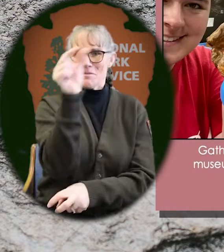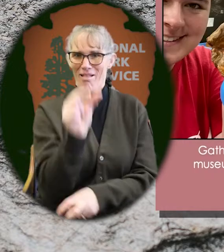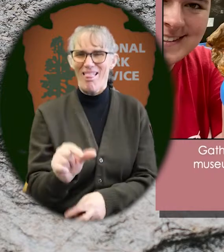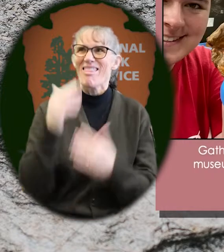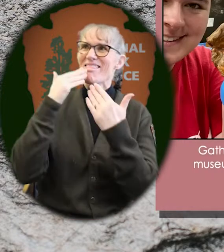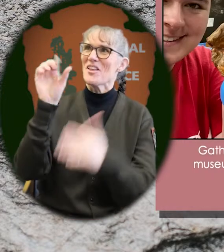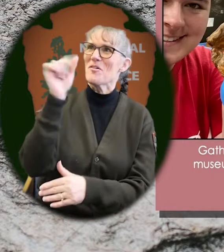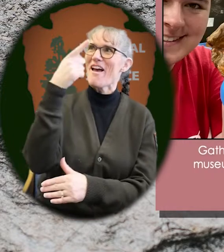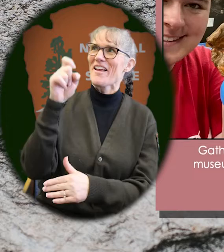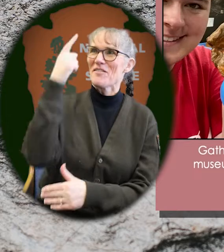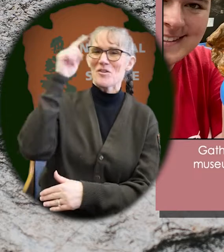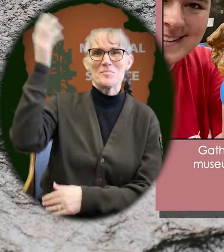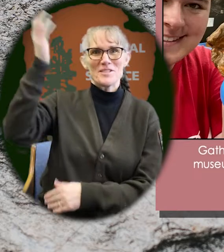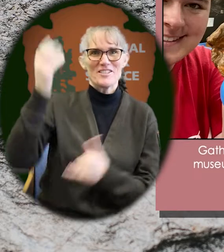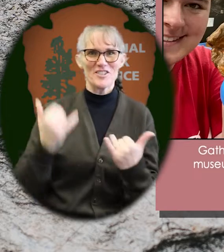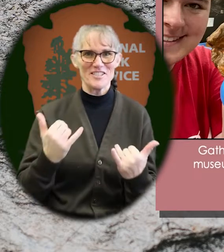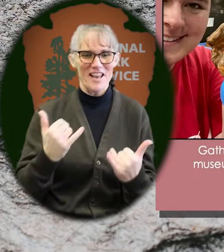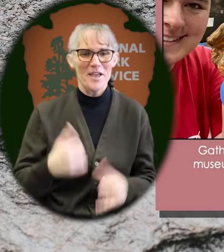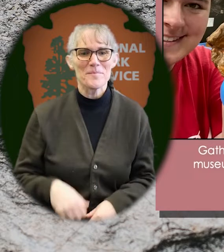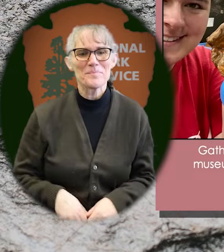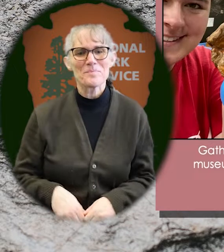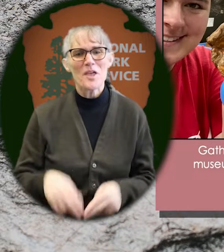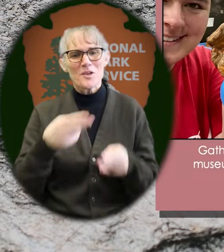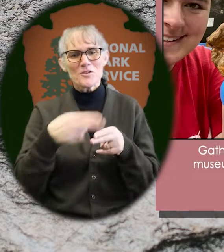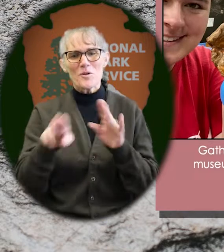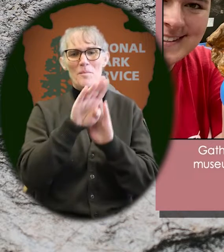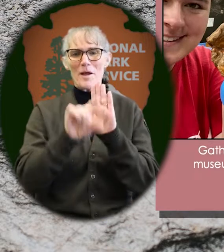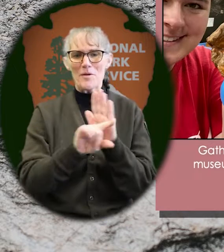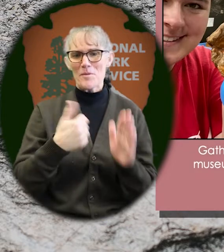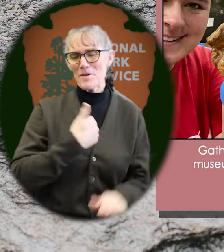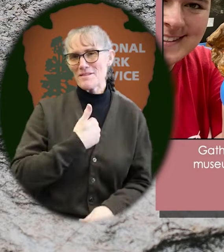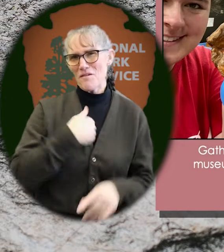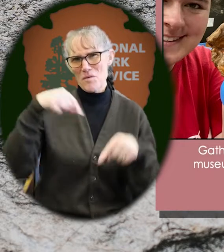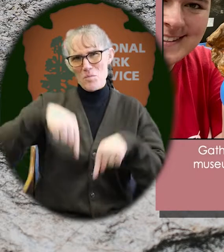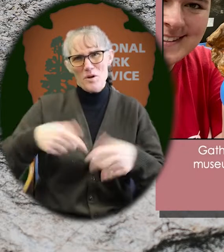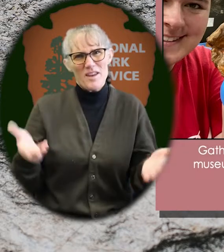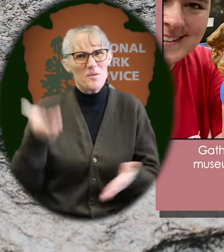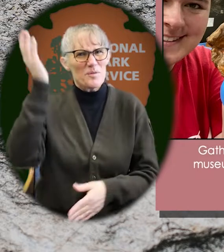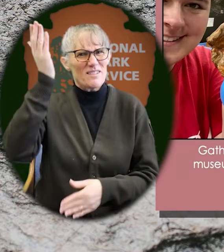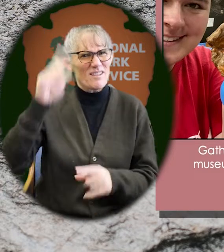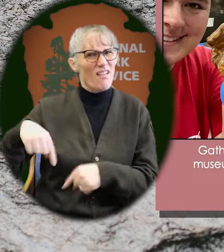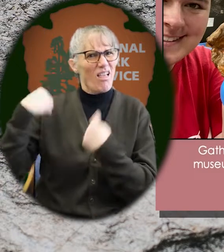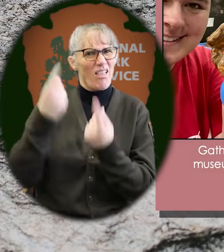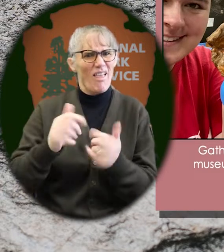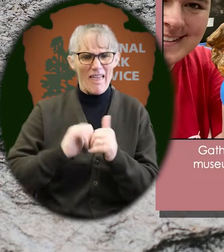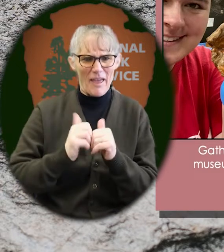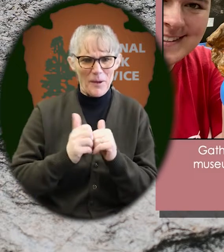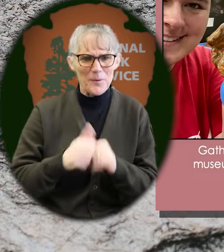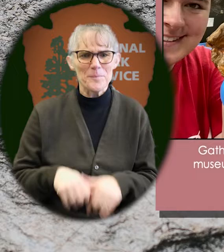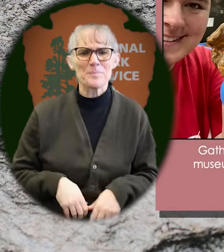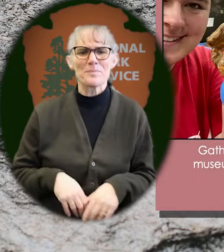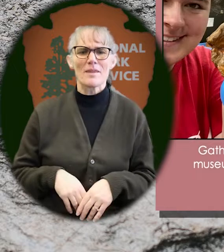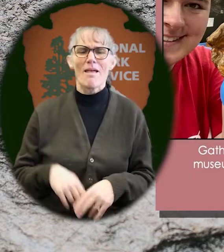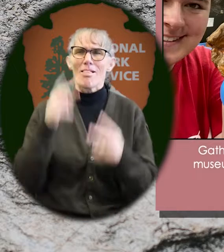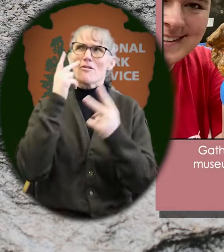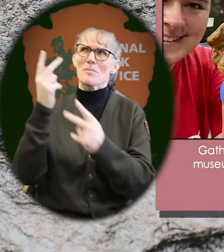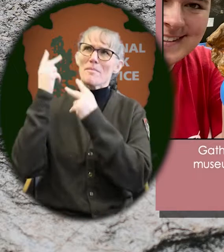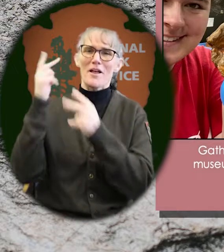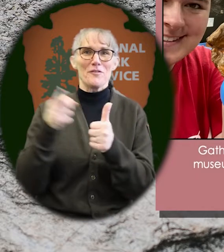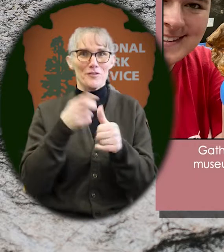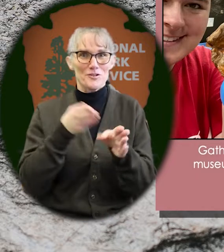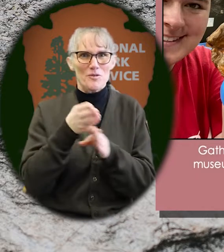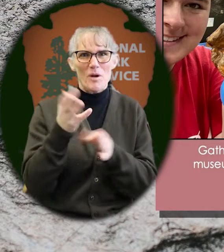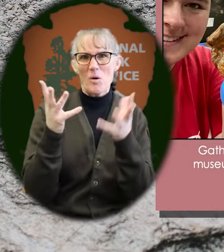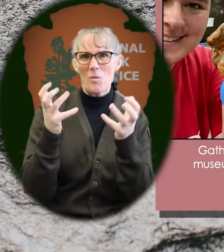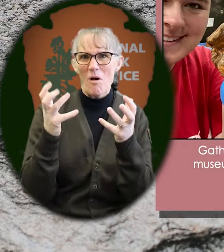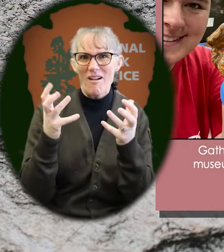So, just for a little bit of background about myself and how I got here, so I was like a lot of kids and paleontologist was the first job that I ever wanted.